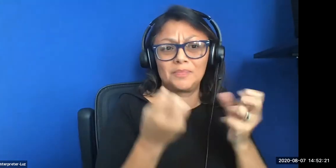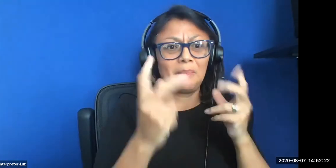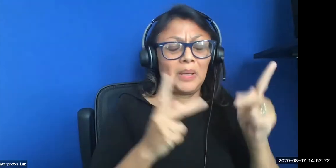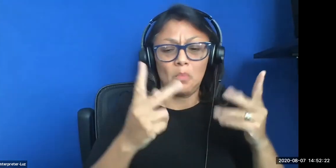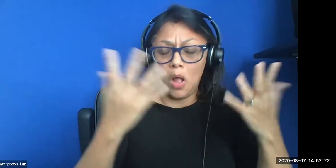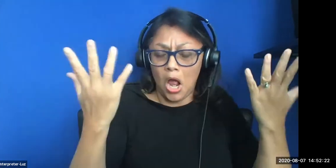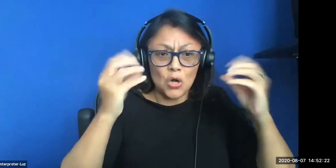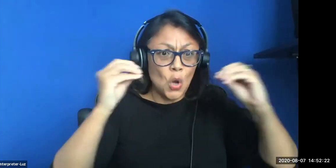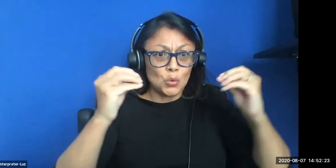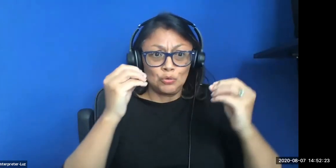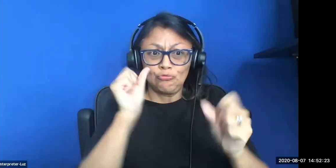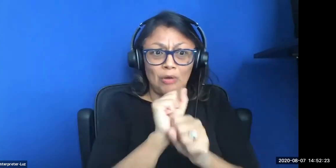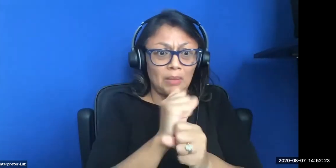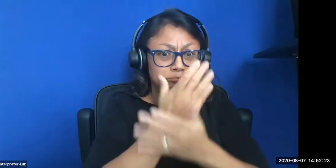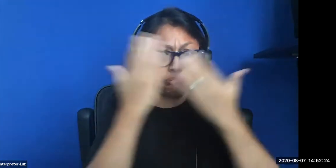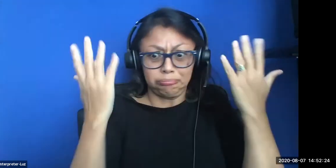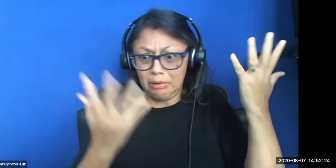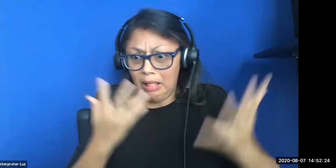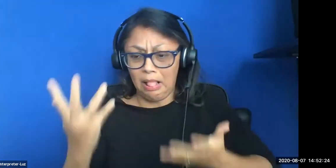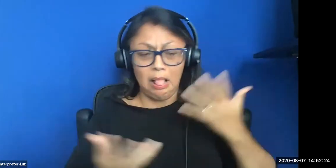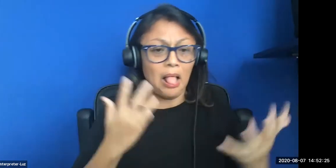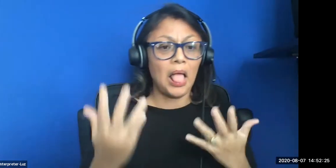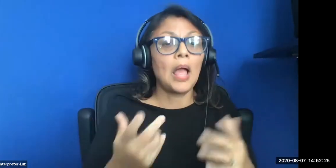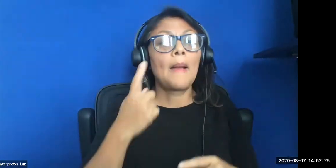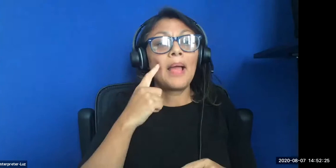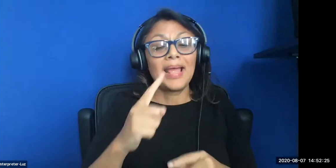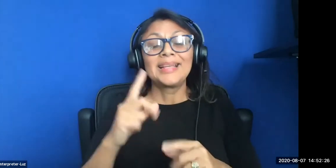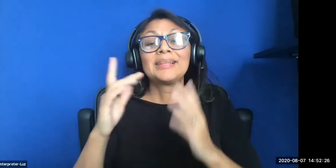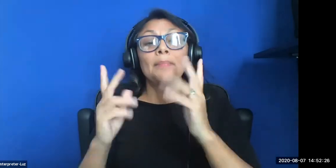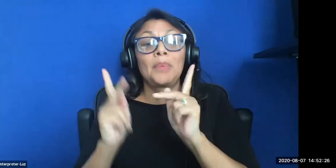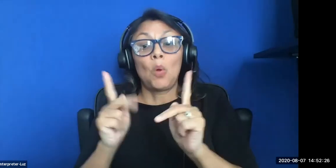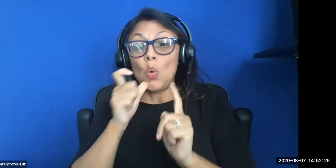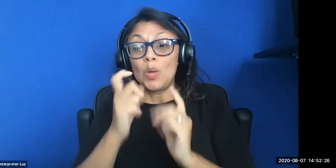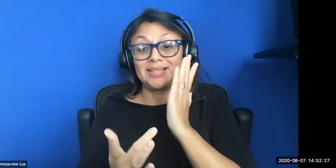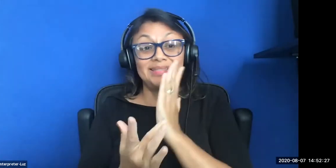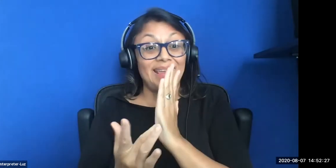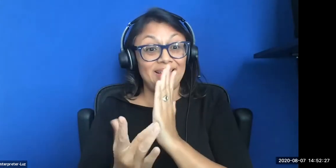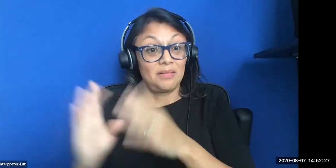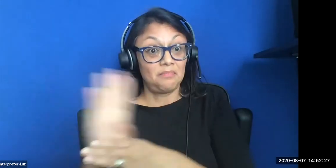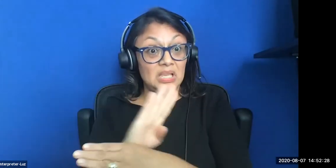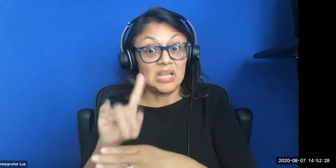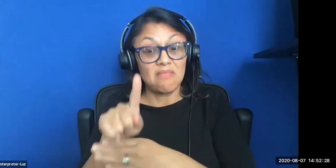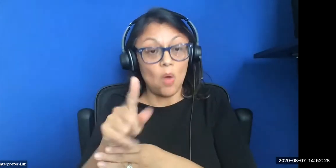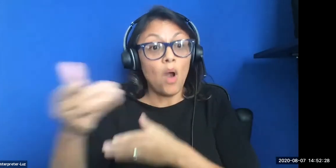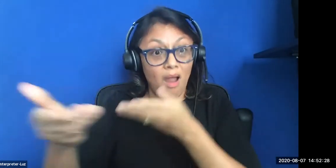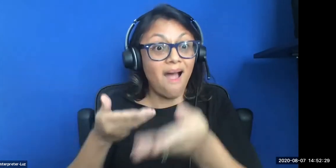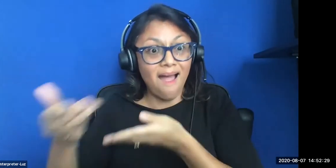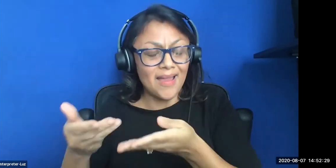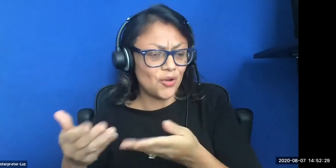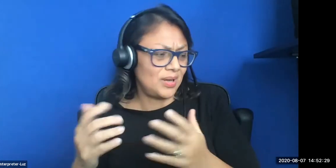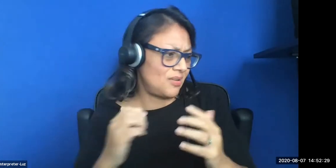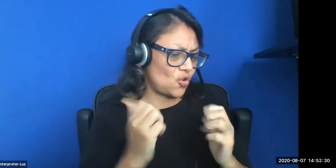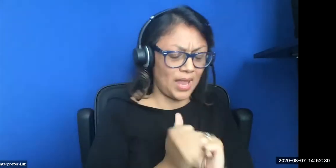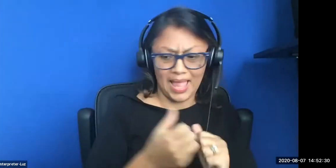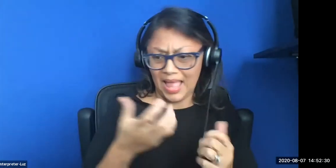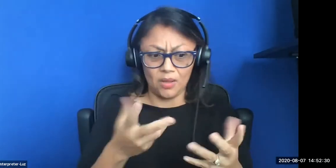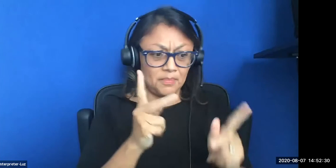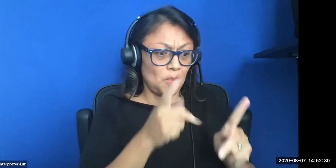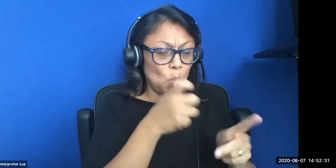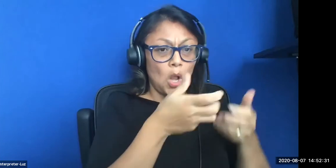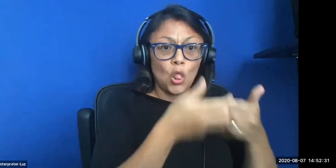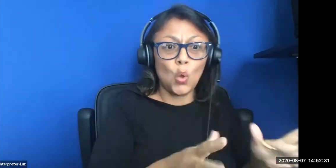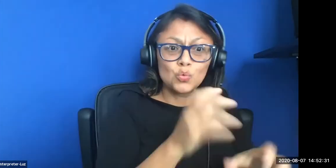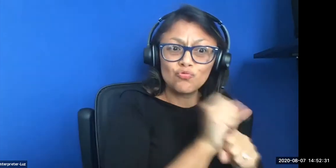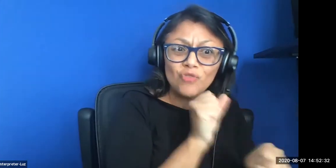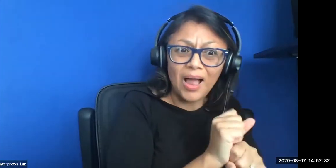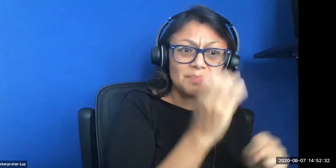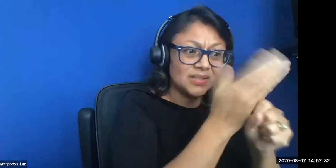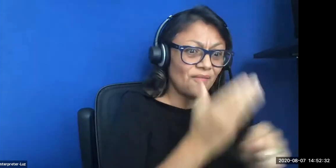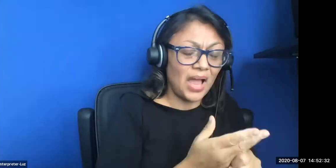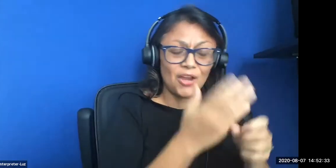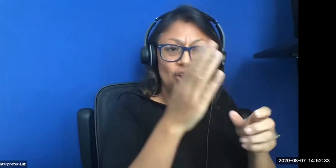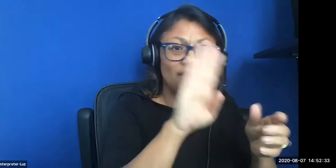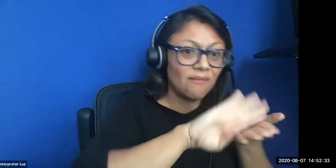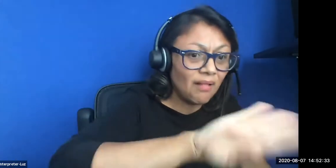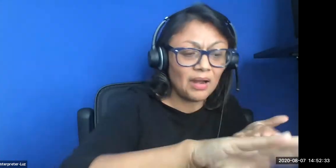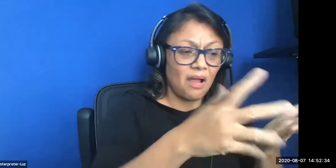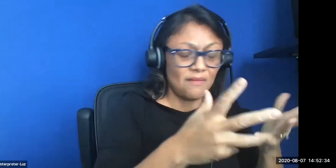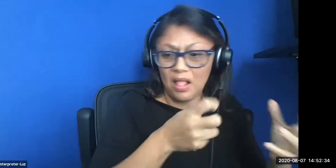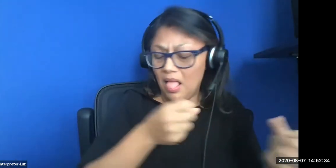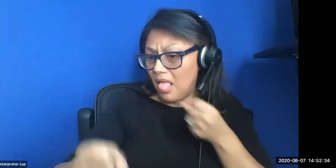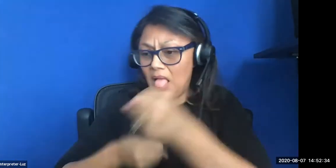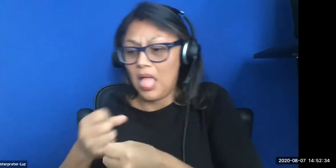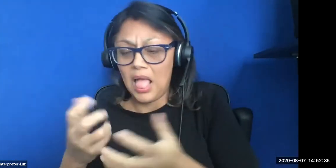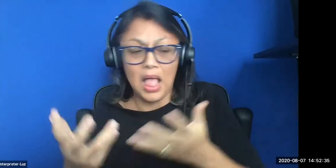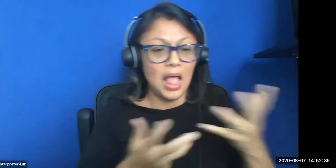Channelle Charest: That companies that were growing in the tech industry were needing to hire and there just wasn't a solution to get folks who are, you know, losing their employment to those jobs quick enough. And so that's how onward us and